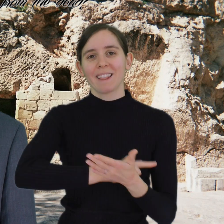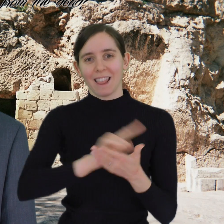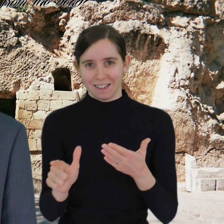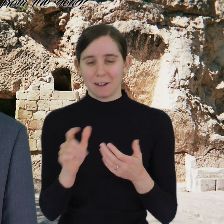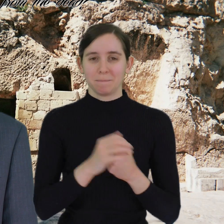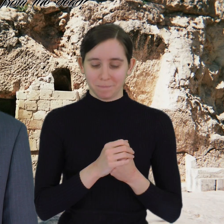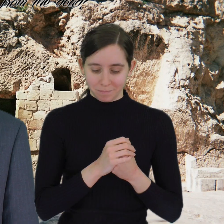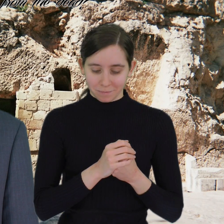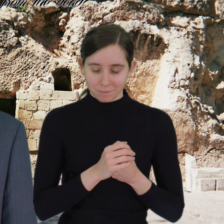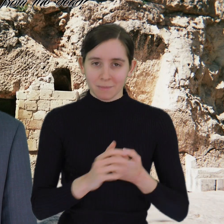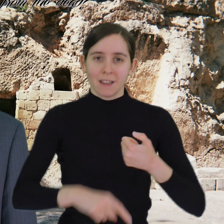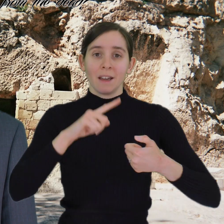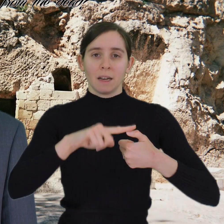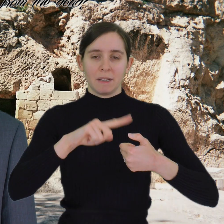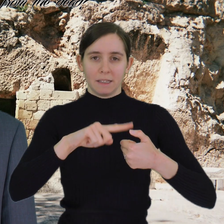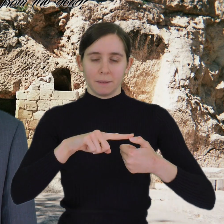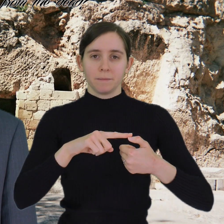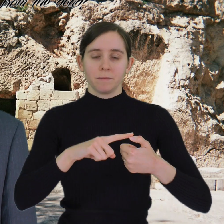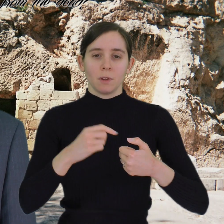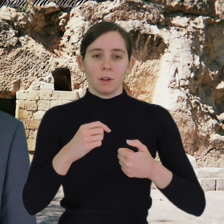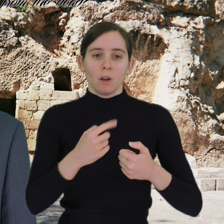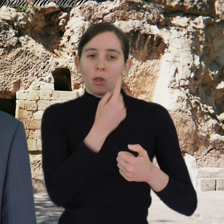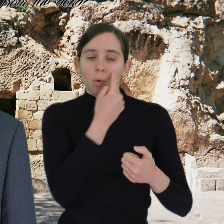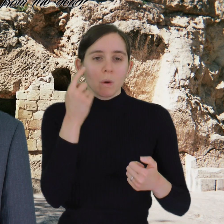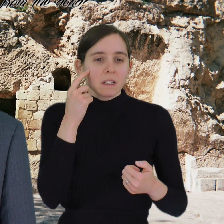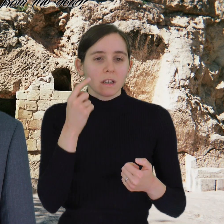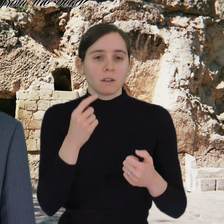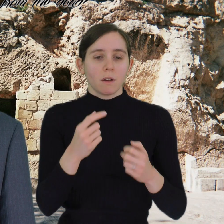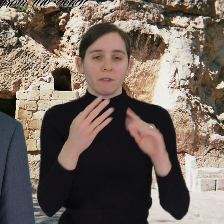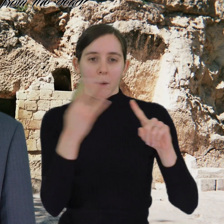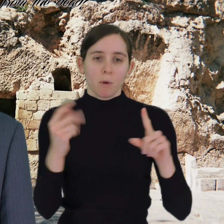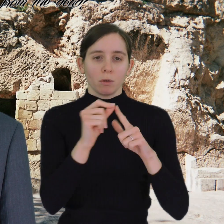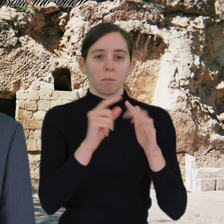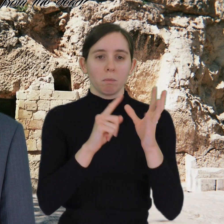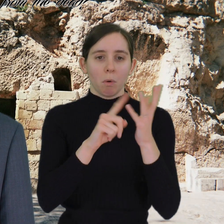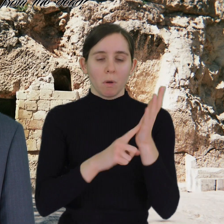6. The witness of the apostle Paul and the transformation of his life can be